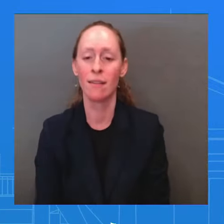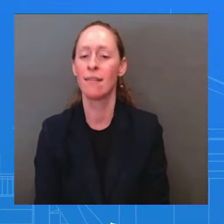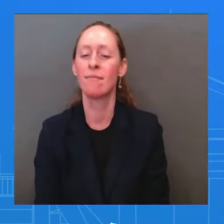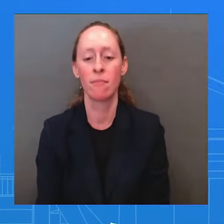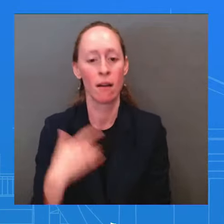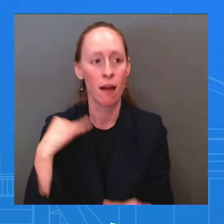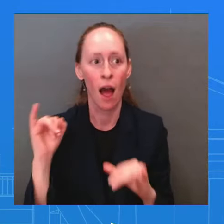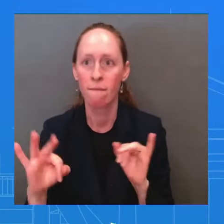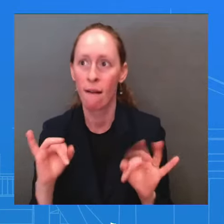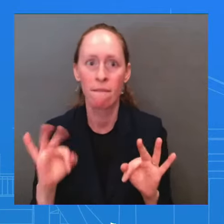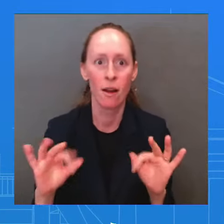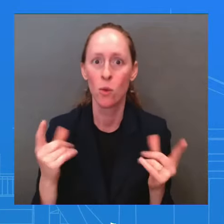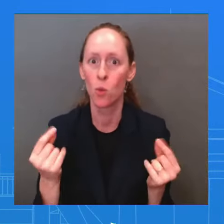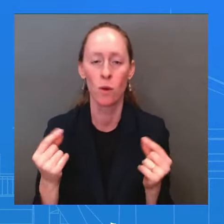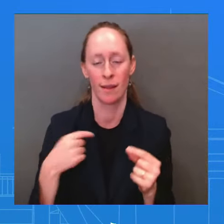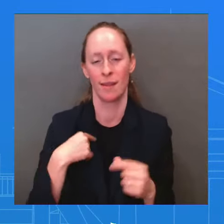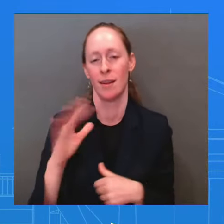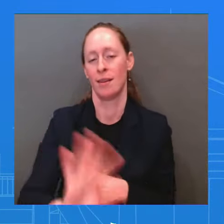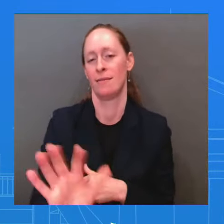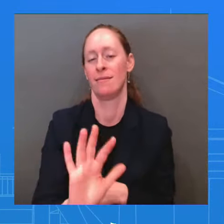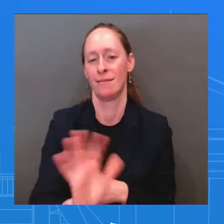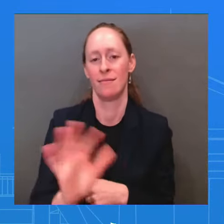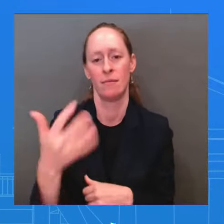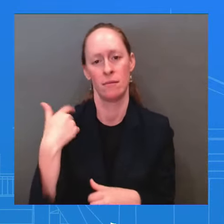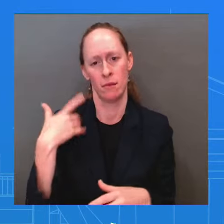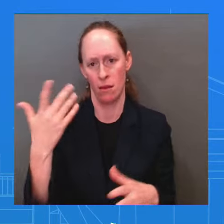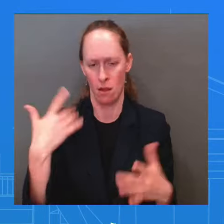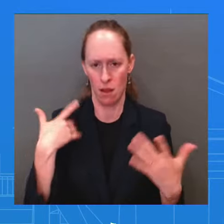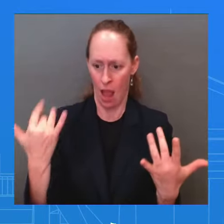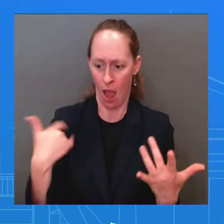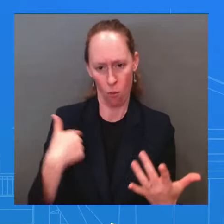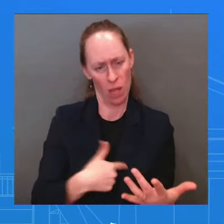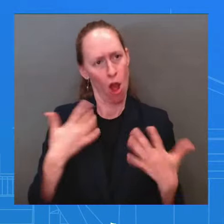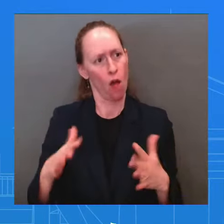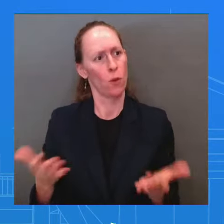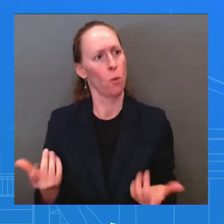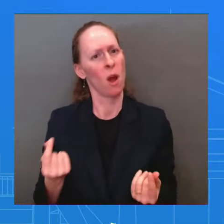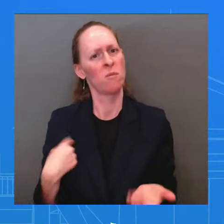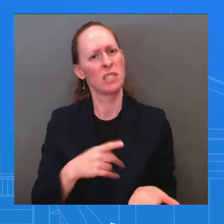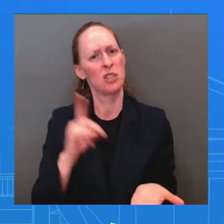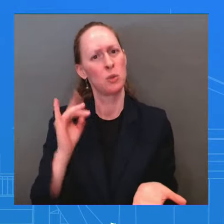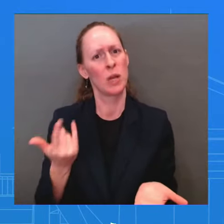that is something that we do here -- to see what -- what is going to be happening here.